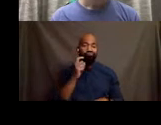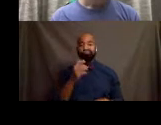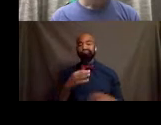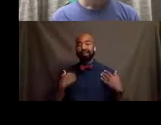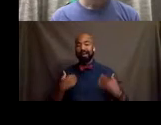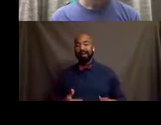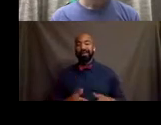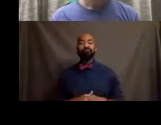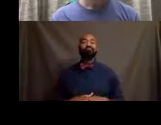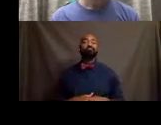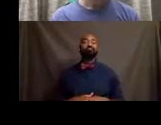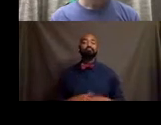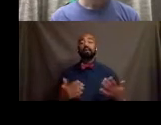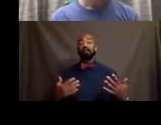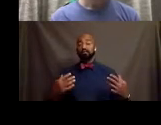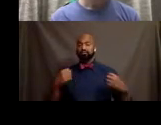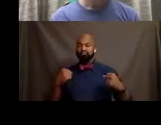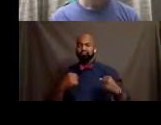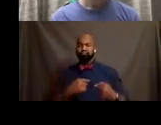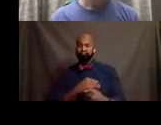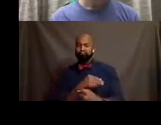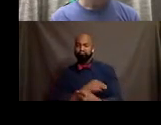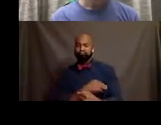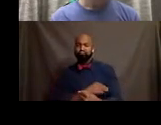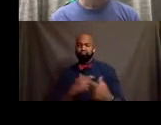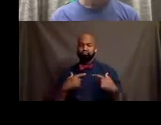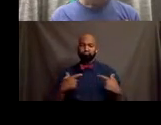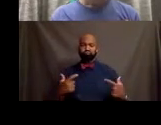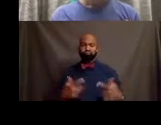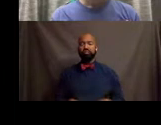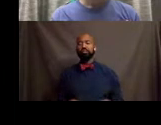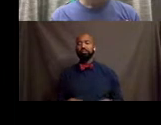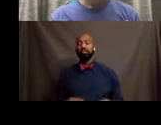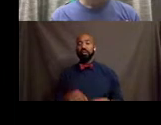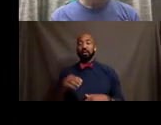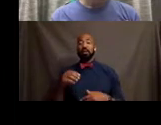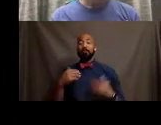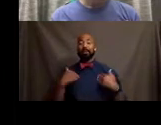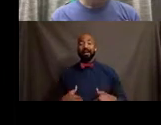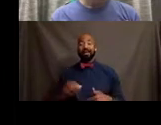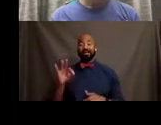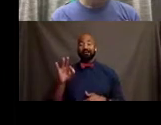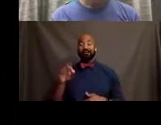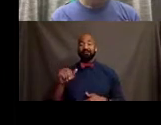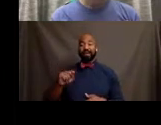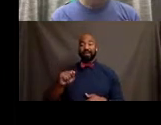that body fat redistribution occurs as well. Something that tends to be very